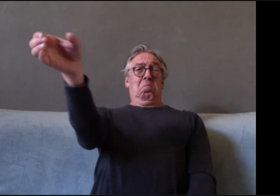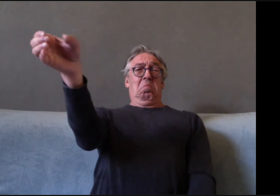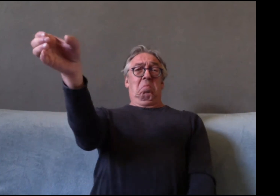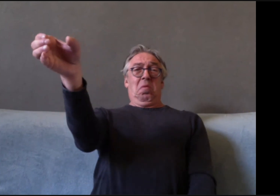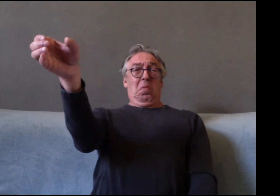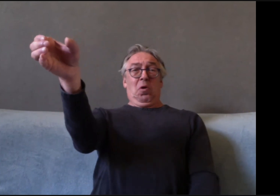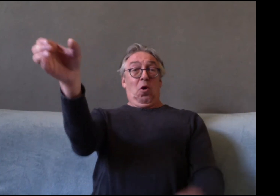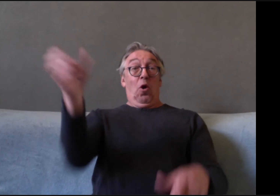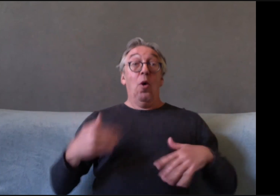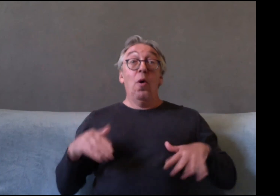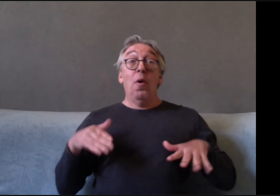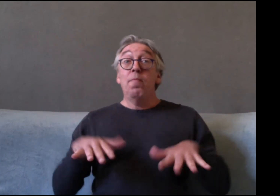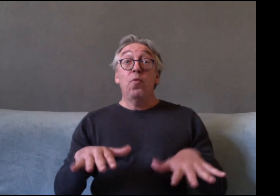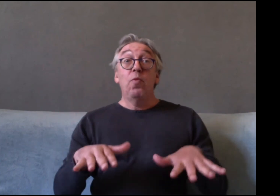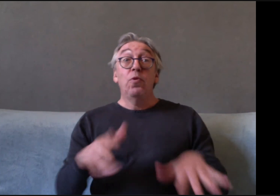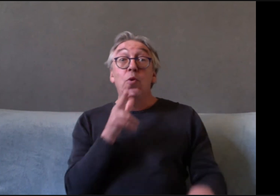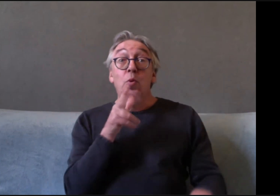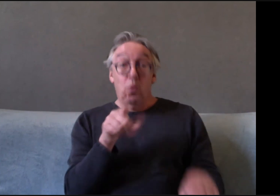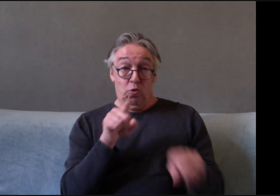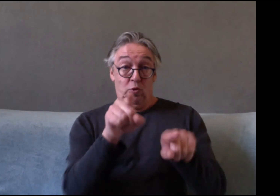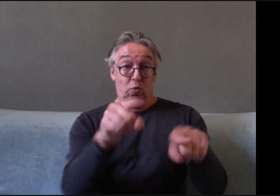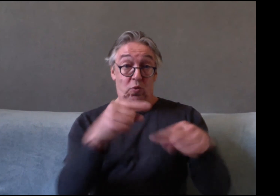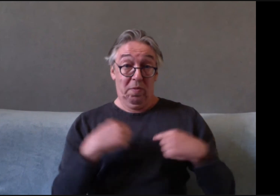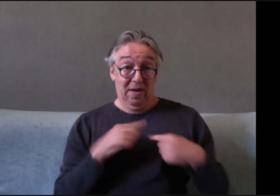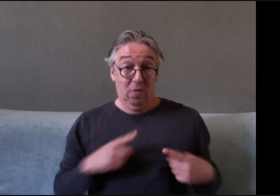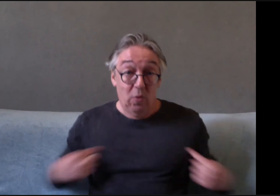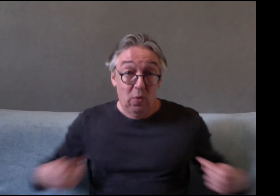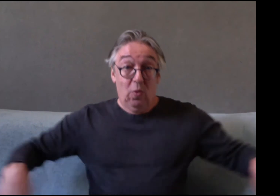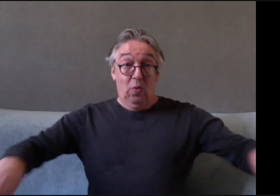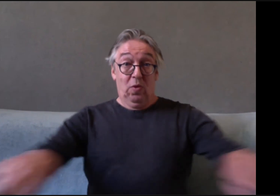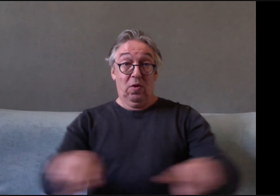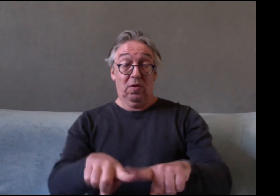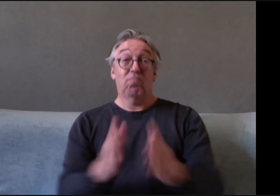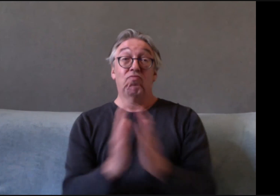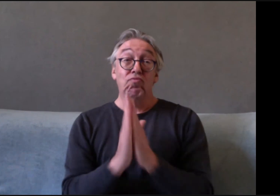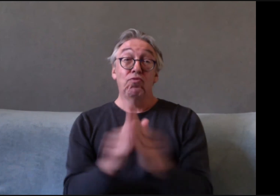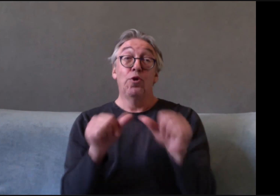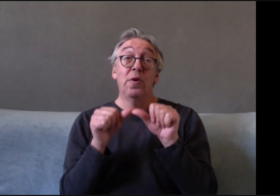Stay safe, stay well, stay healthy.